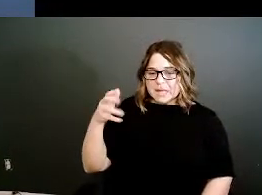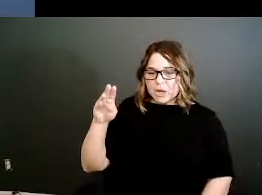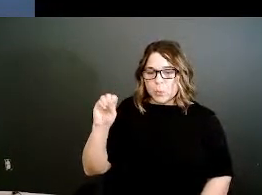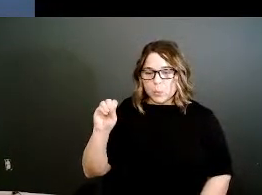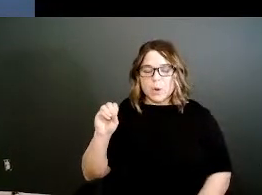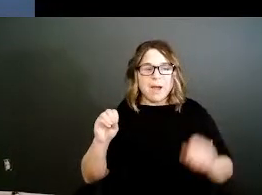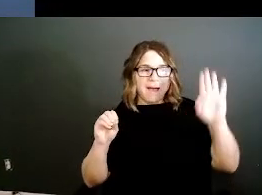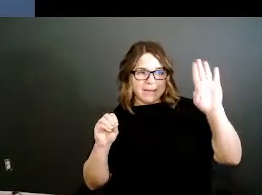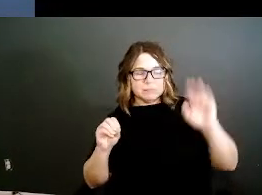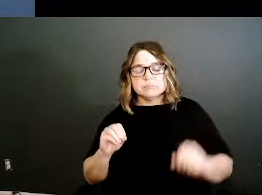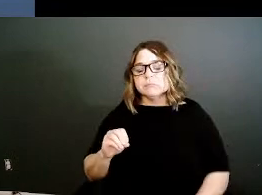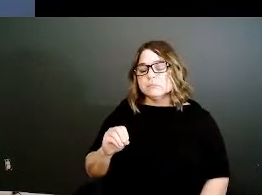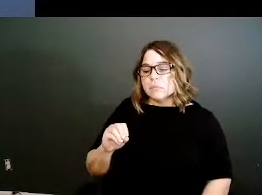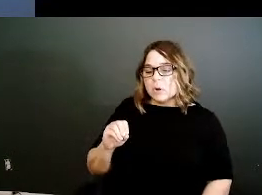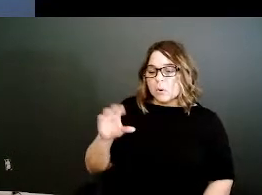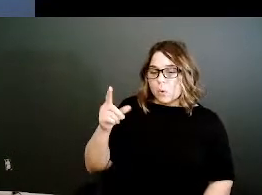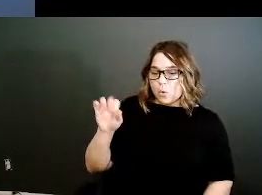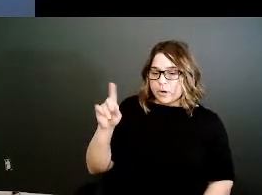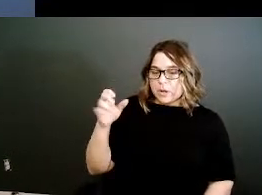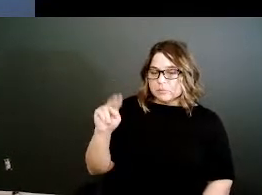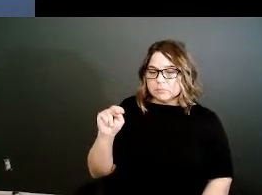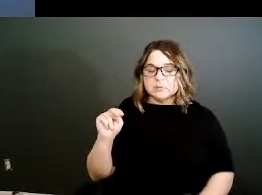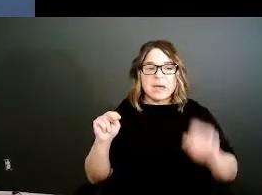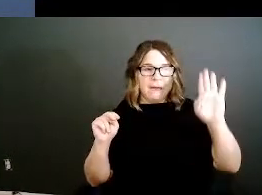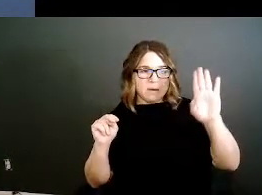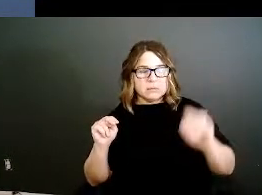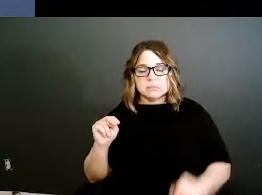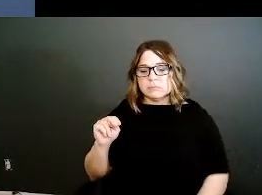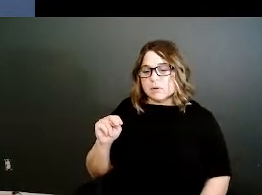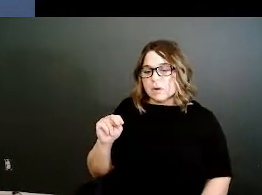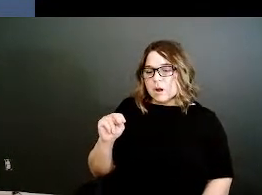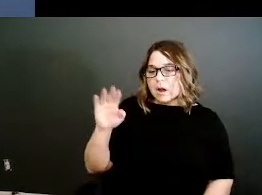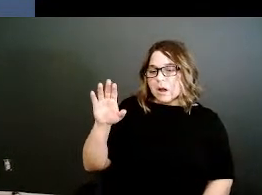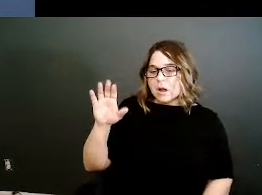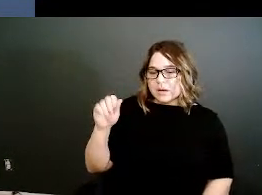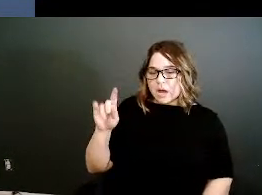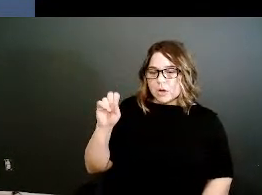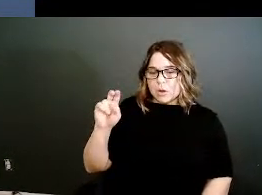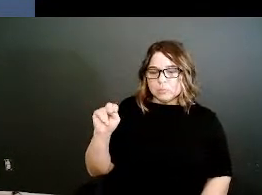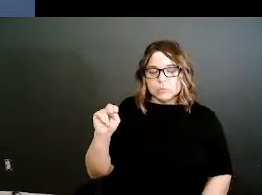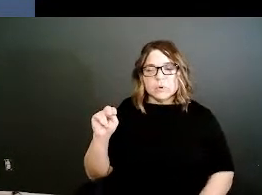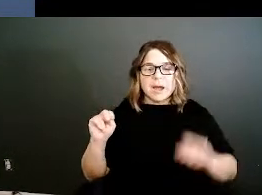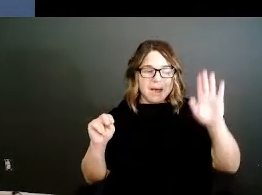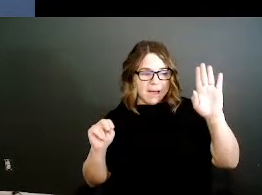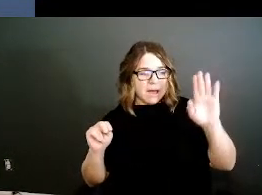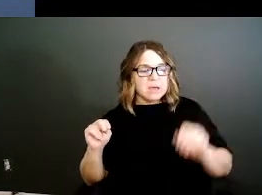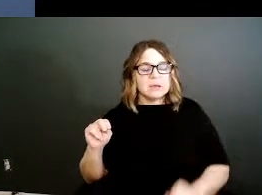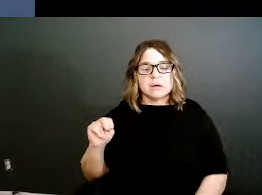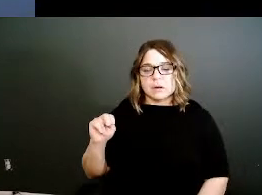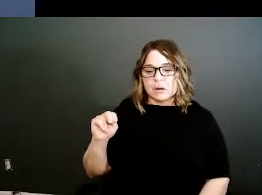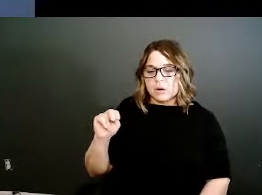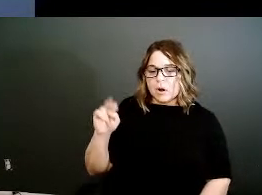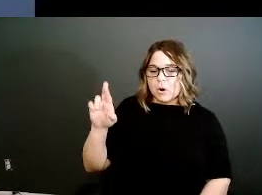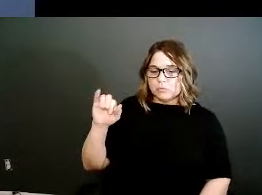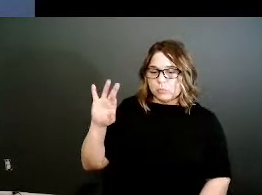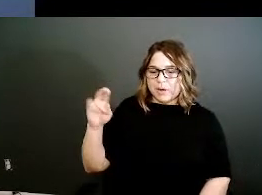≫ Clerk: COUNCIL MEMBER CUNNINGHAM. ≫ COUNCIL MEMBER CUNNINGHAM: AYE. ≫ Clerk: COUNCIL MEMBER ELLISON. ≫ COUNCIL MEMBER ELLISON: AYE. ≫ Clerk: COUNCIL MEMBER GOODMAN. ≫ COUNCIL MEMBER GOODMAN: AYE. ≫ Clerk: COUNCIL MEMBER JOHNSON. ≫ COUNCIL MEMBER JOHNSON: AYE.